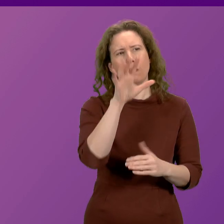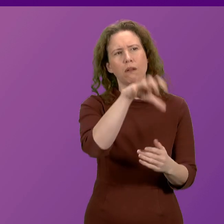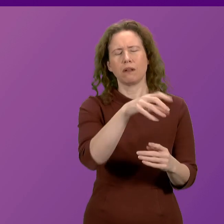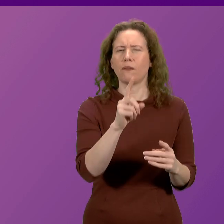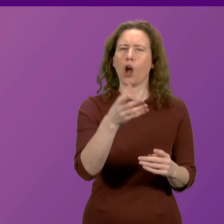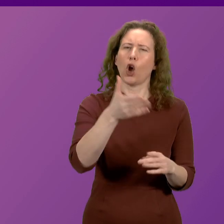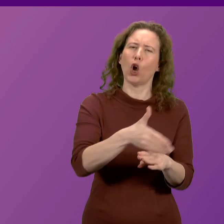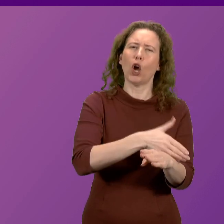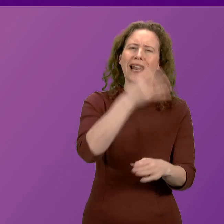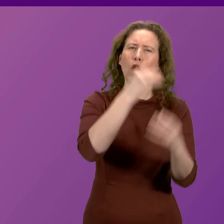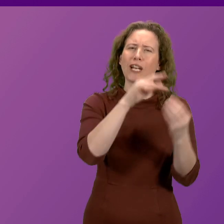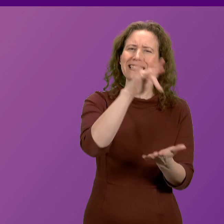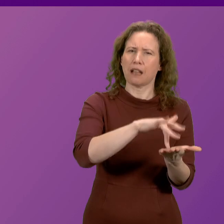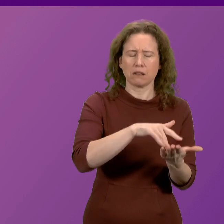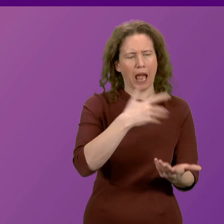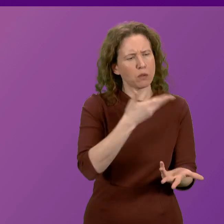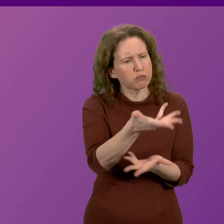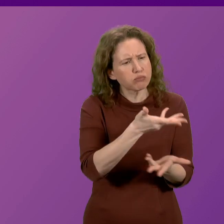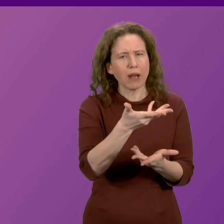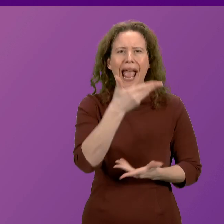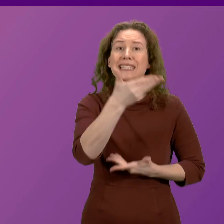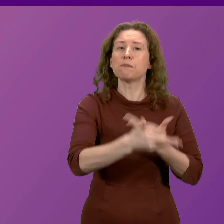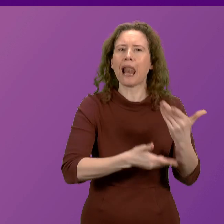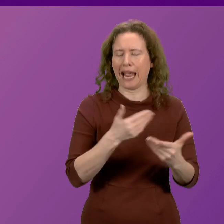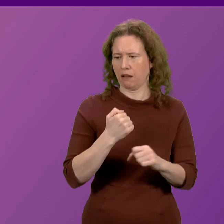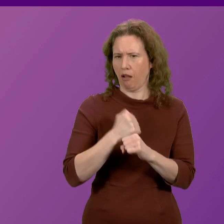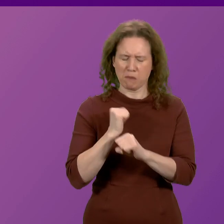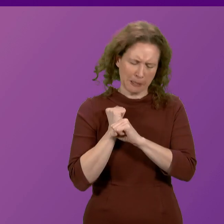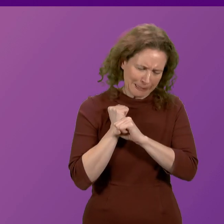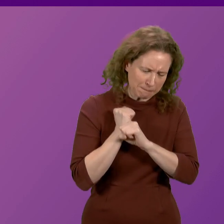this morning explaining the importance of the Government’s commitment to lift the two-child